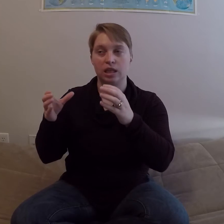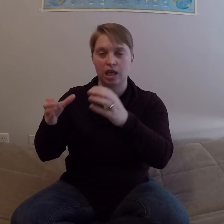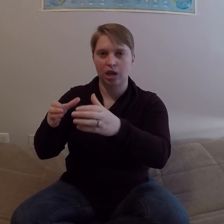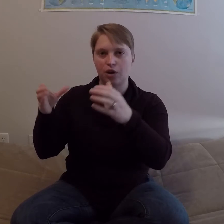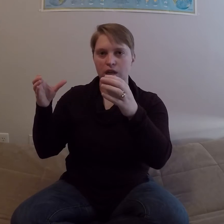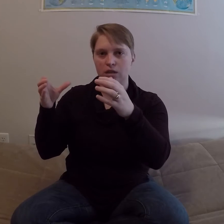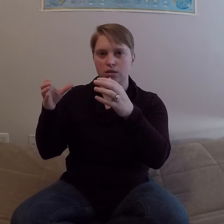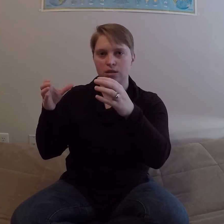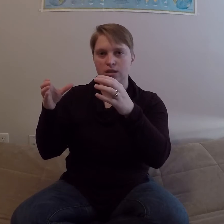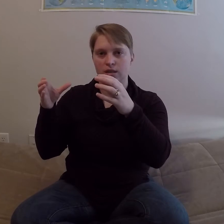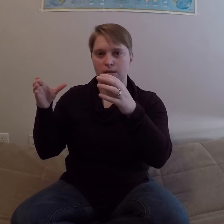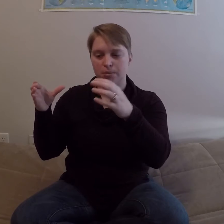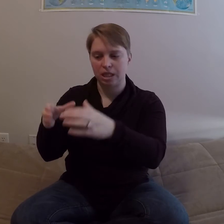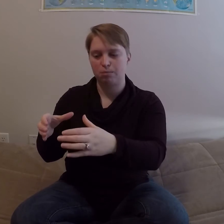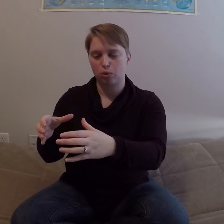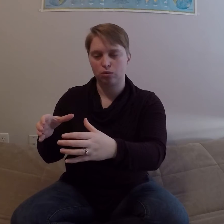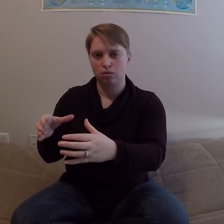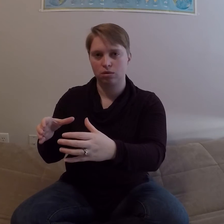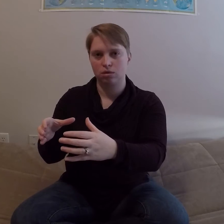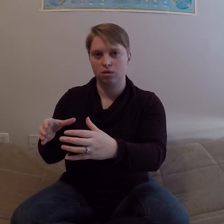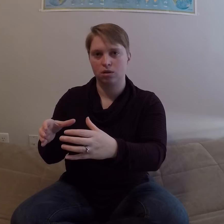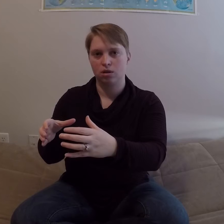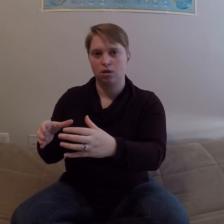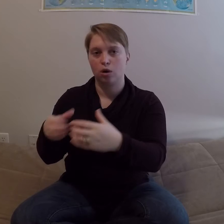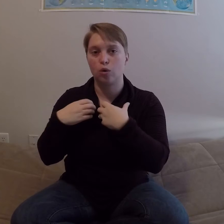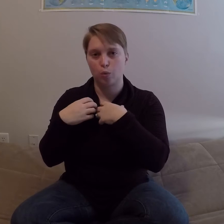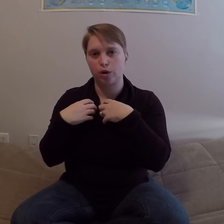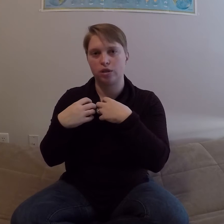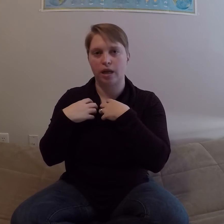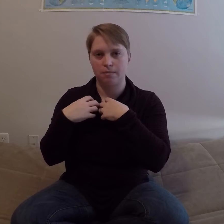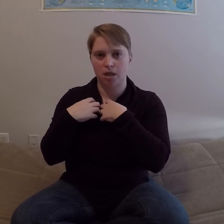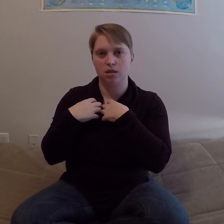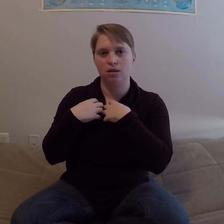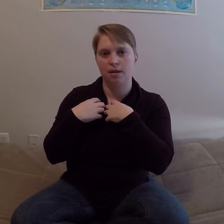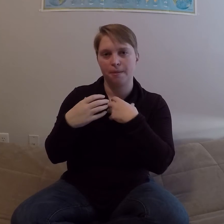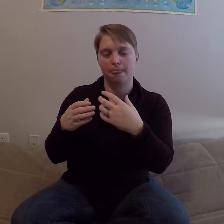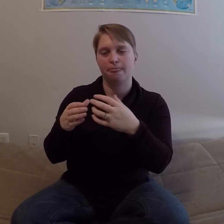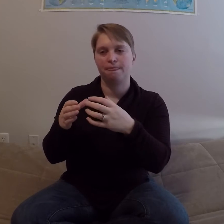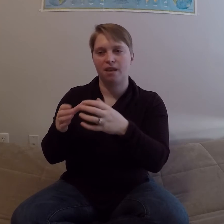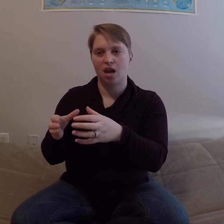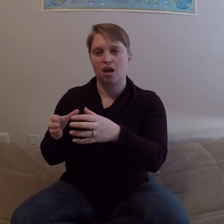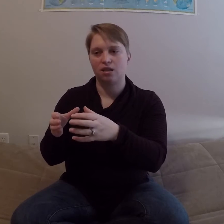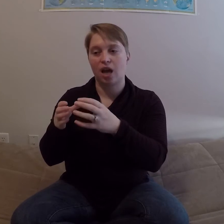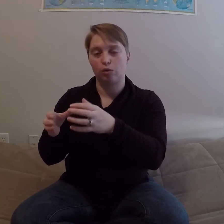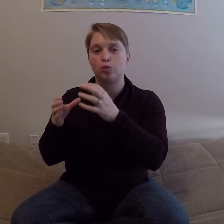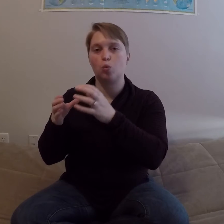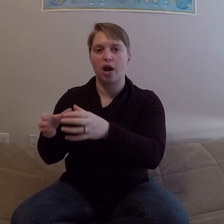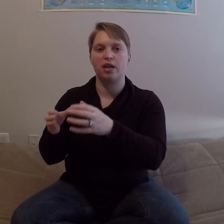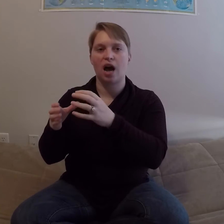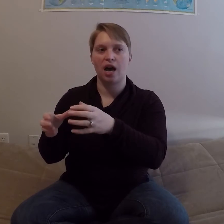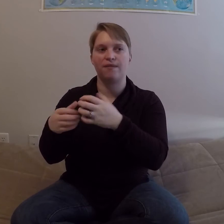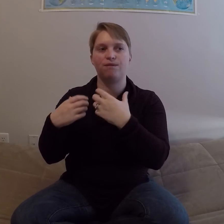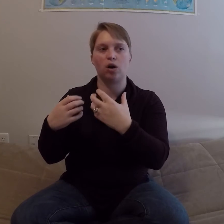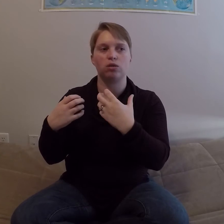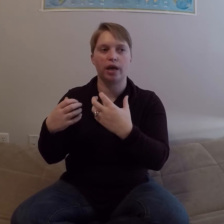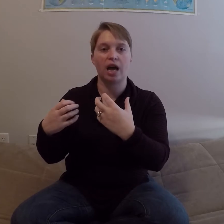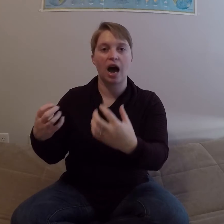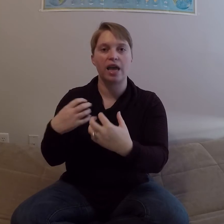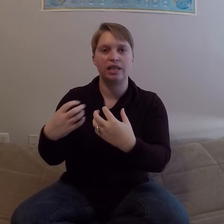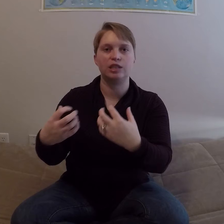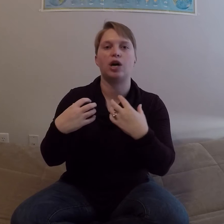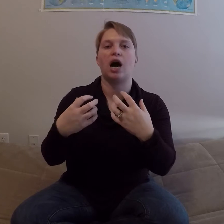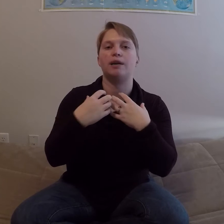the hearing people who weren’t like me. And that was when I felt like I need to hide